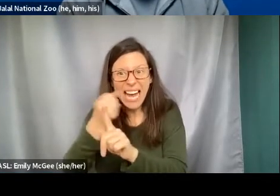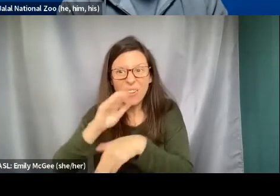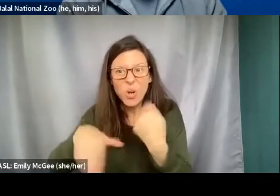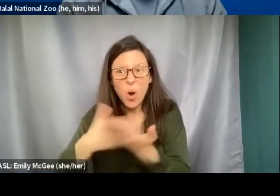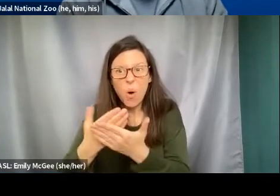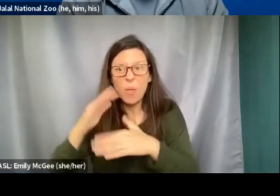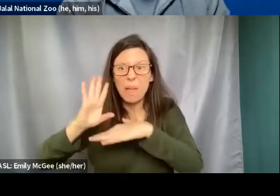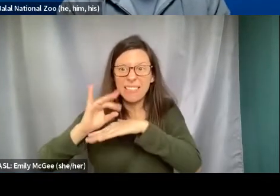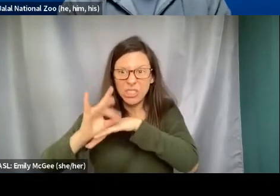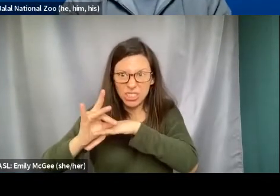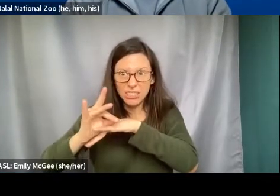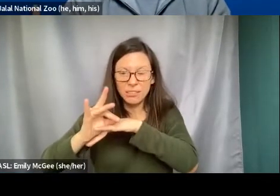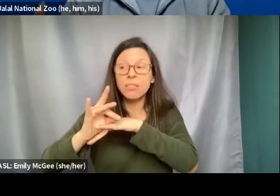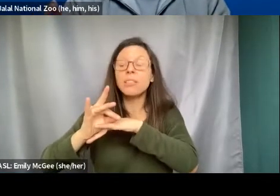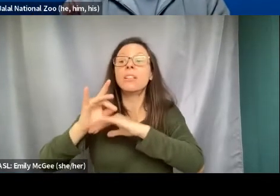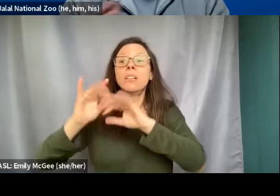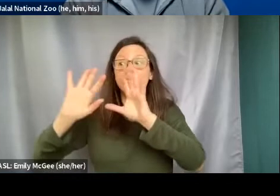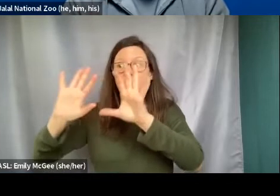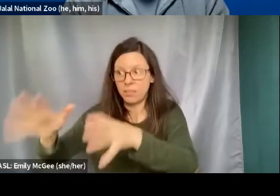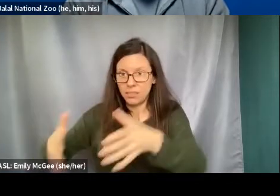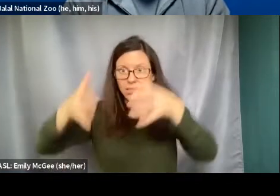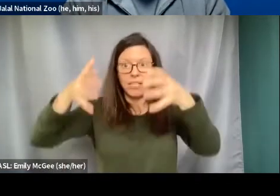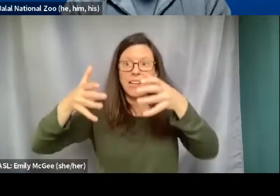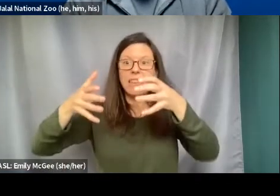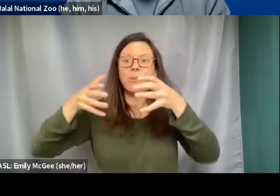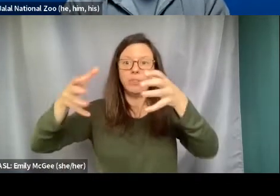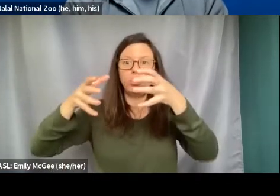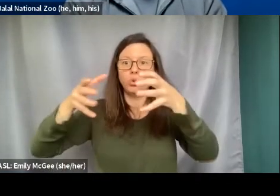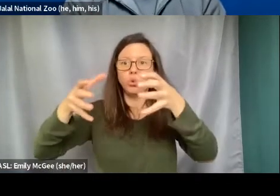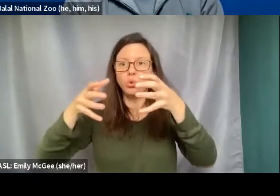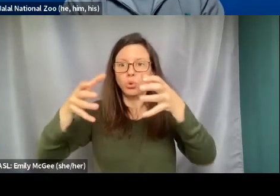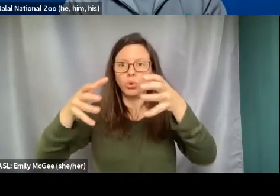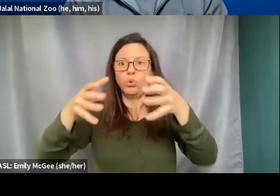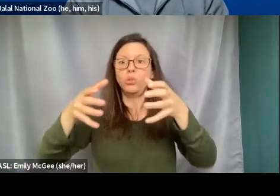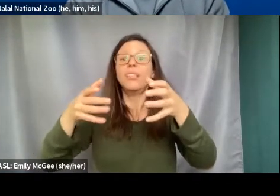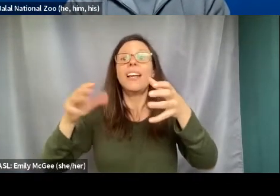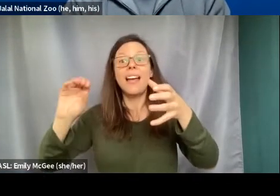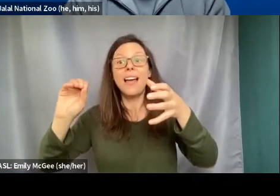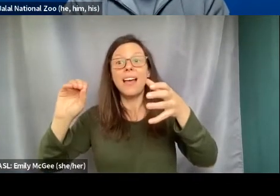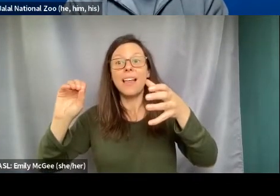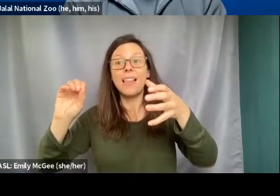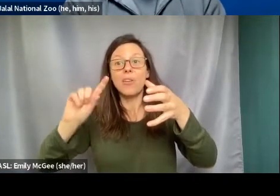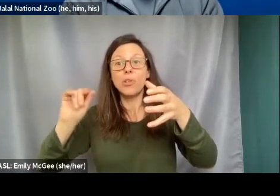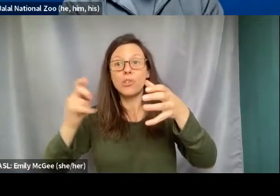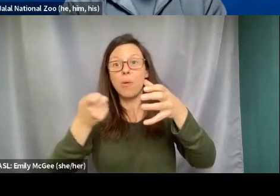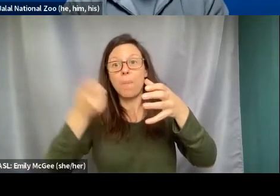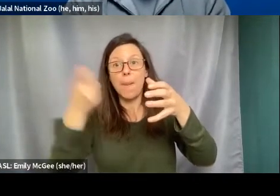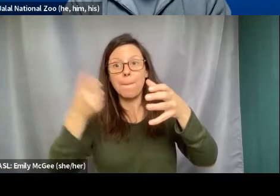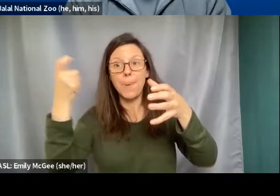Um an example that's been, that my boss told me that I love is imagine a soda bottle.